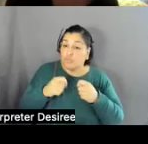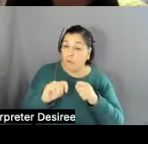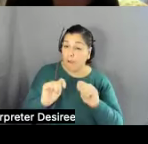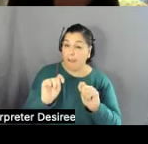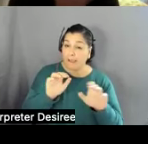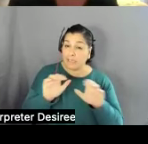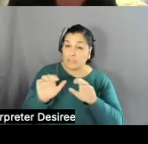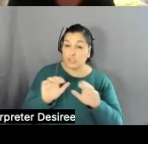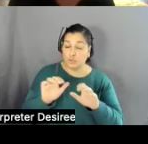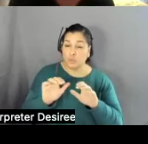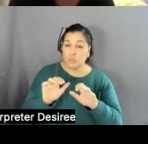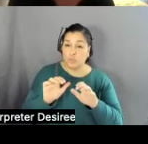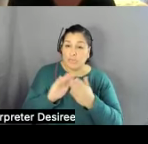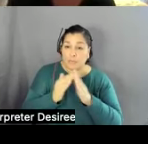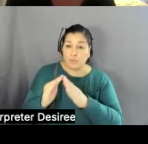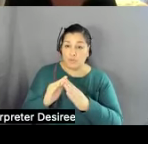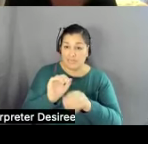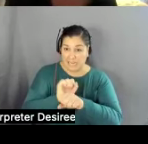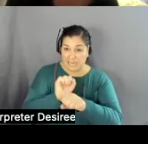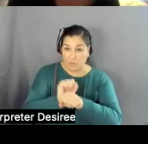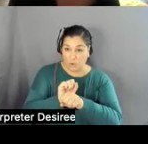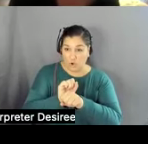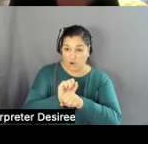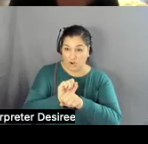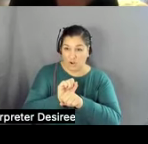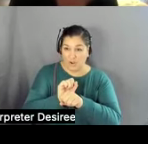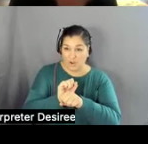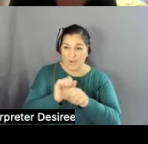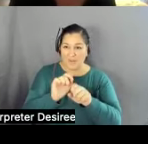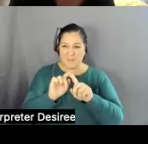that are arrayed to privatize the experience, right?